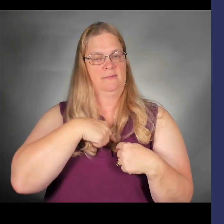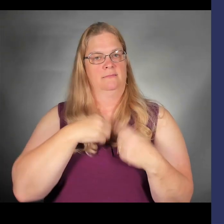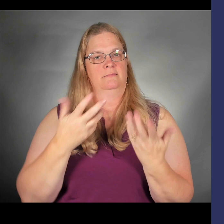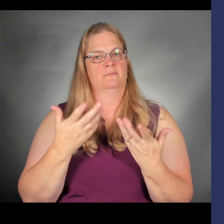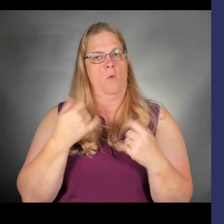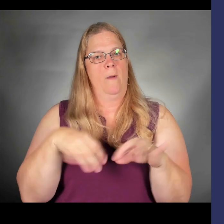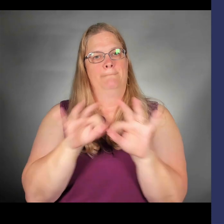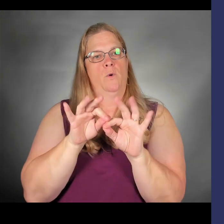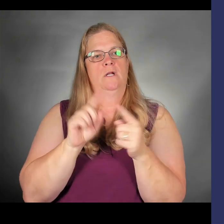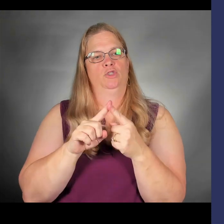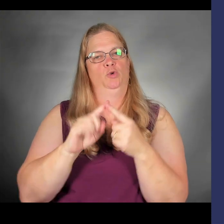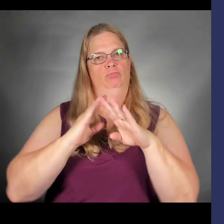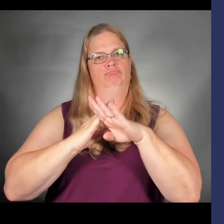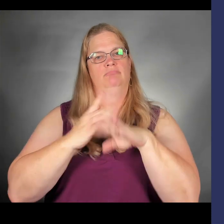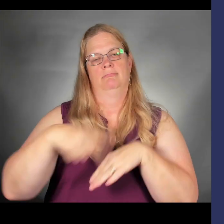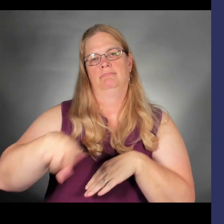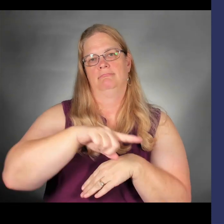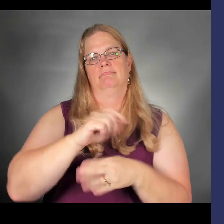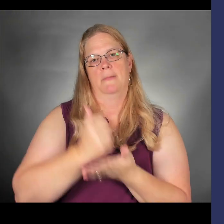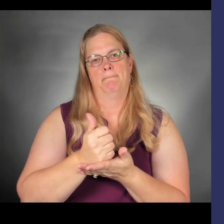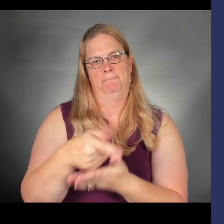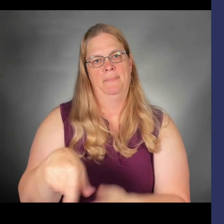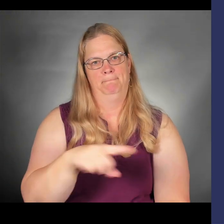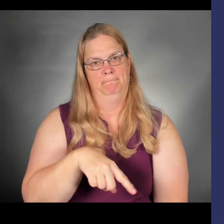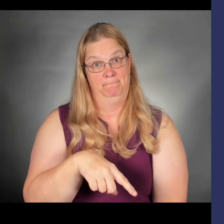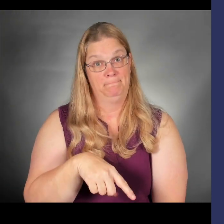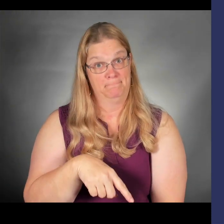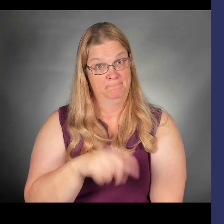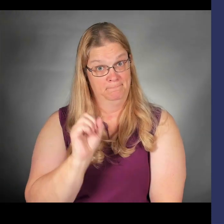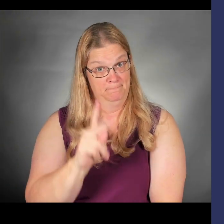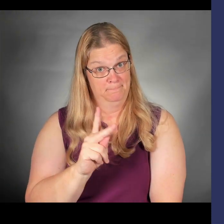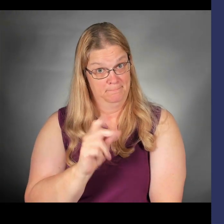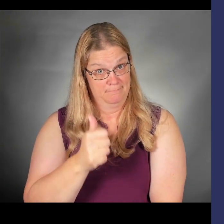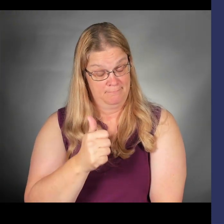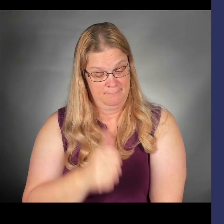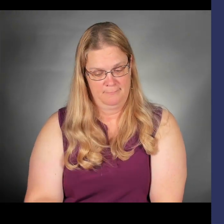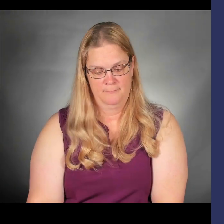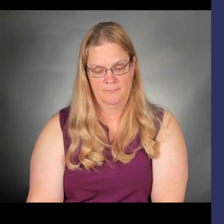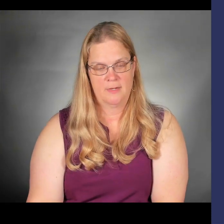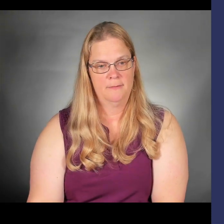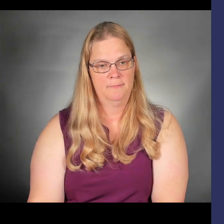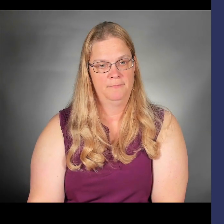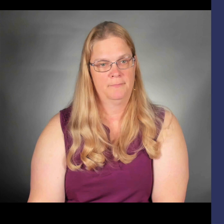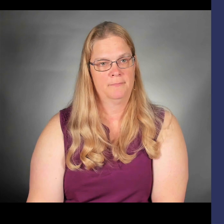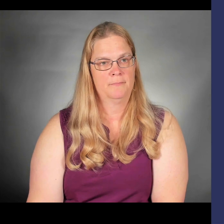All of us here are an important factor in protecting our students and preventing suicide.